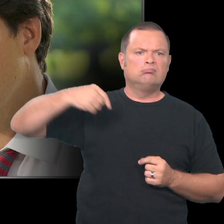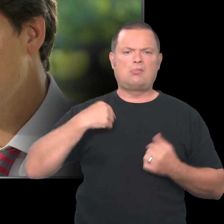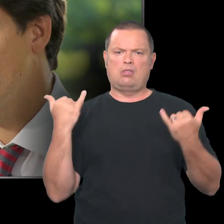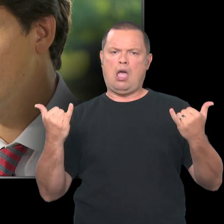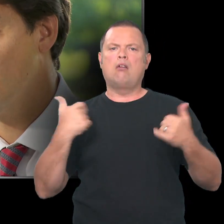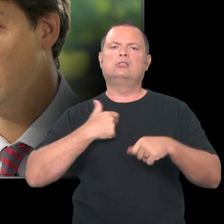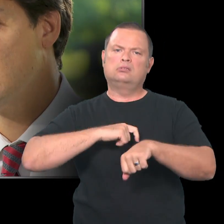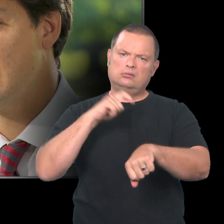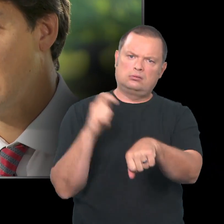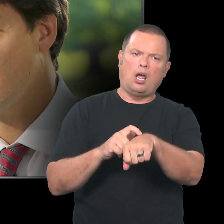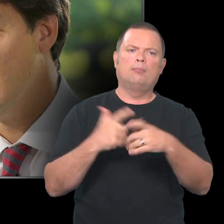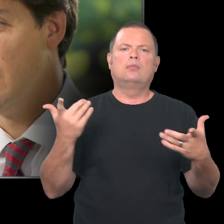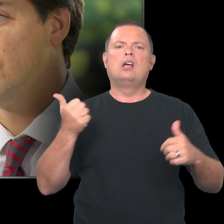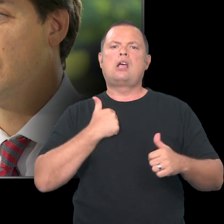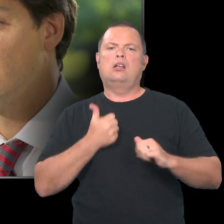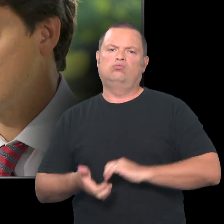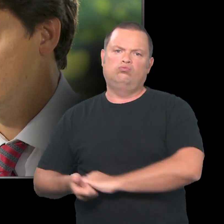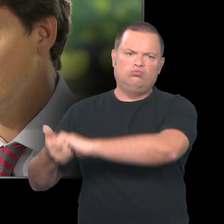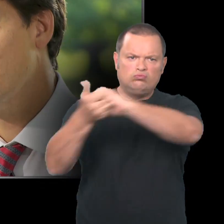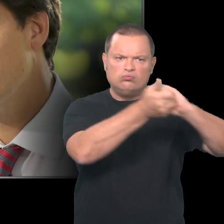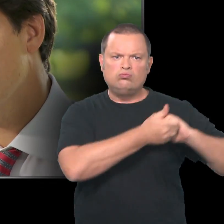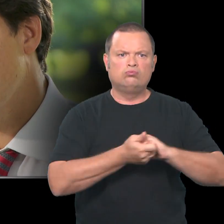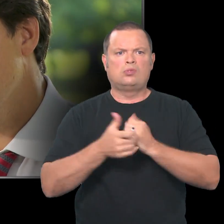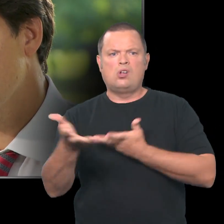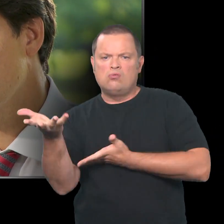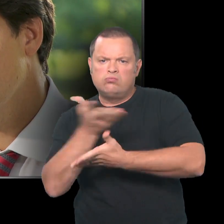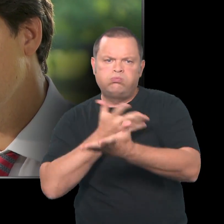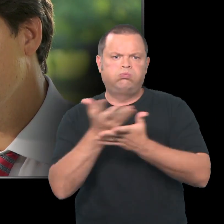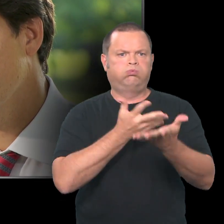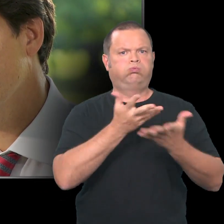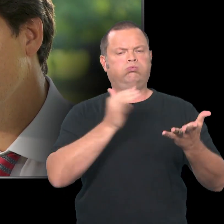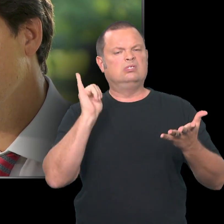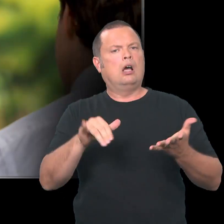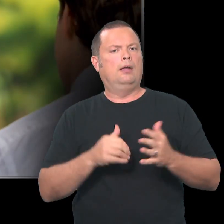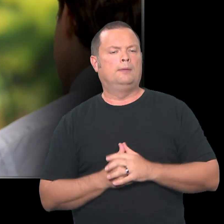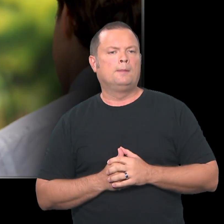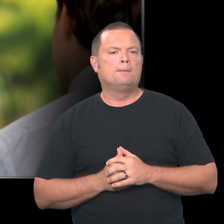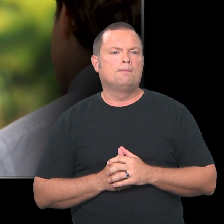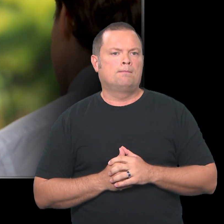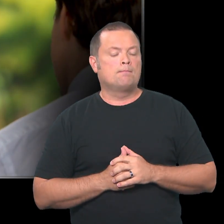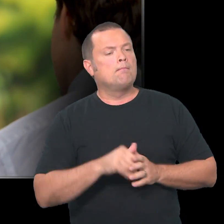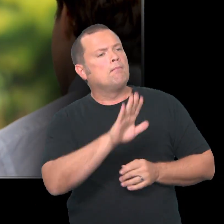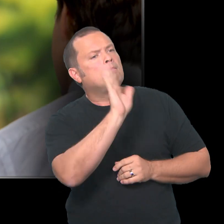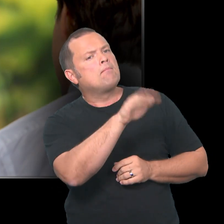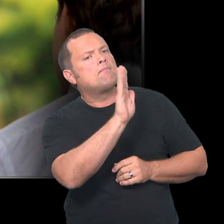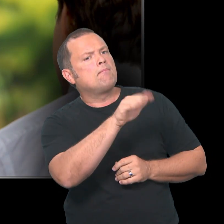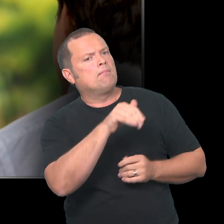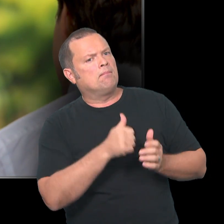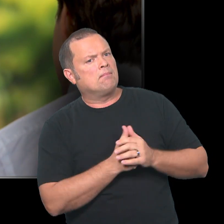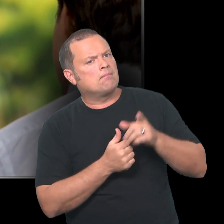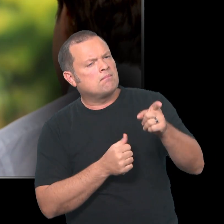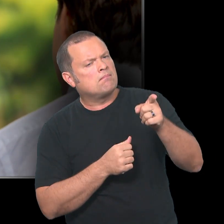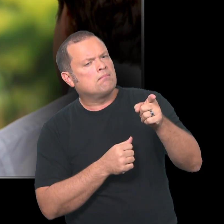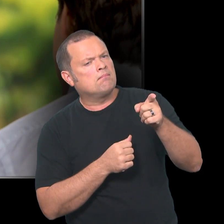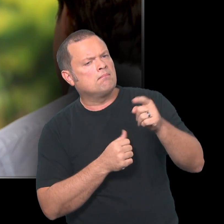with municipalities, and realize that it's about time Canada started pulling together to address the very real challenges we are facing.